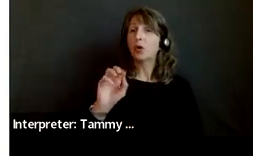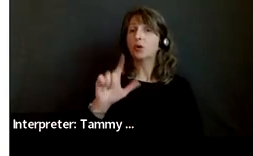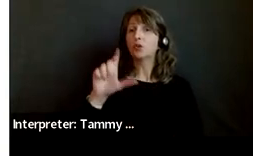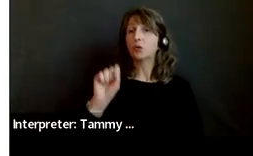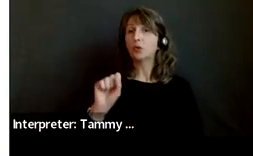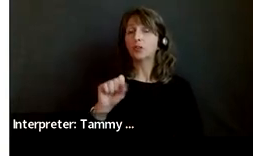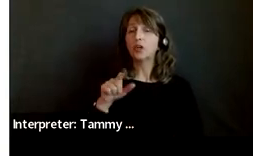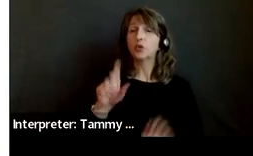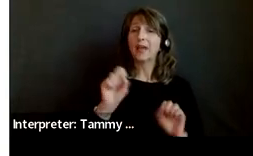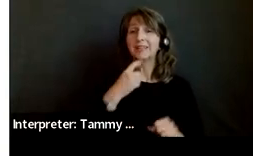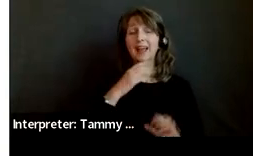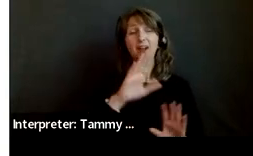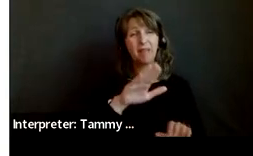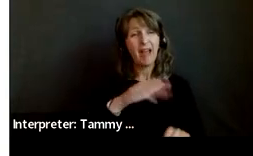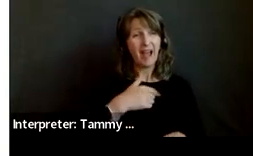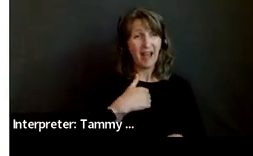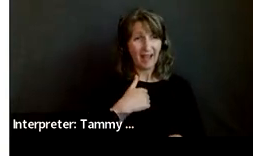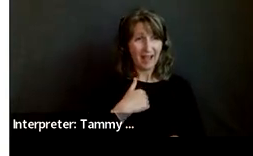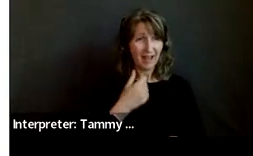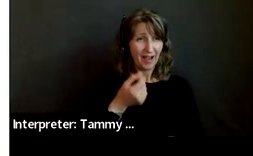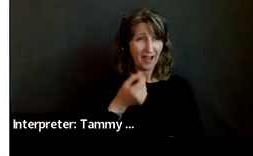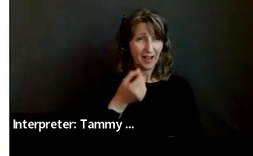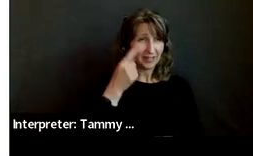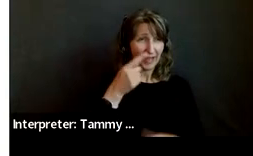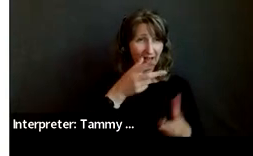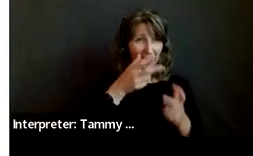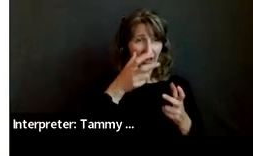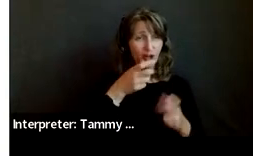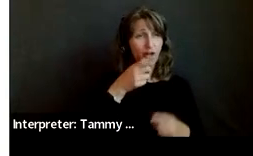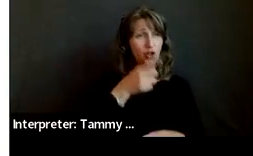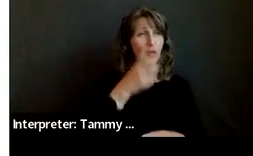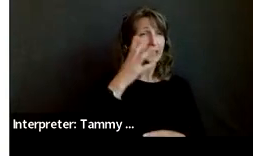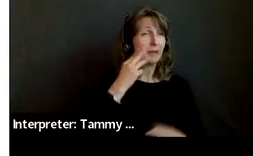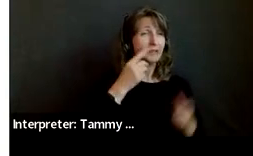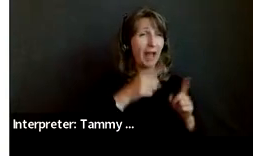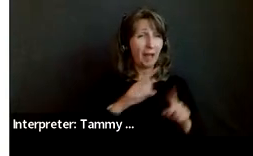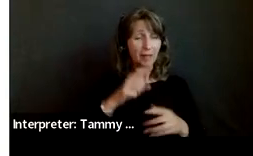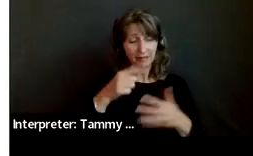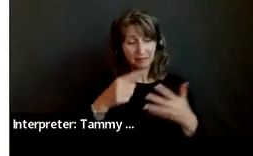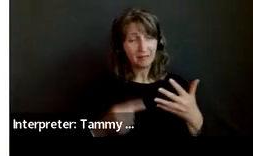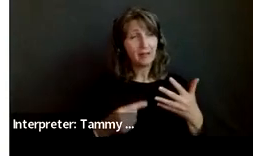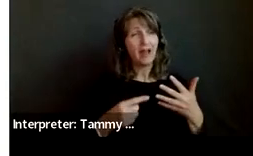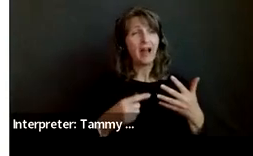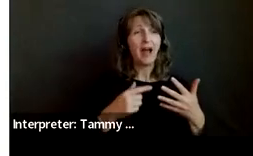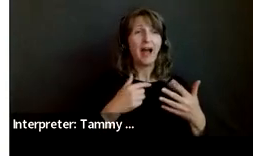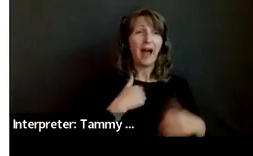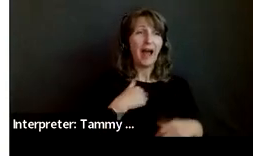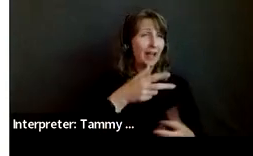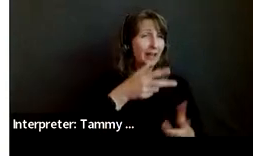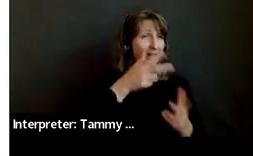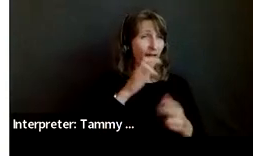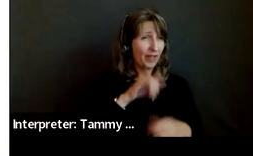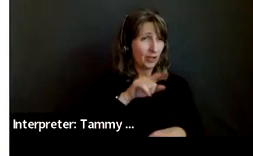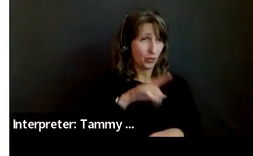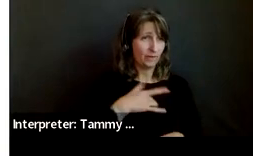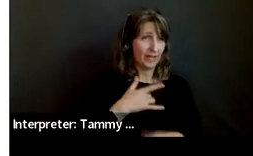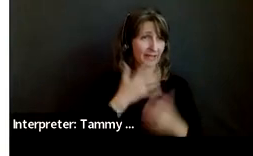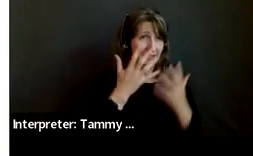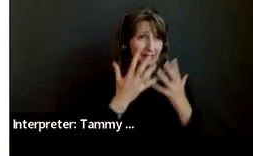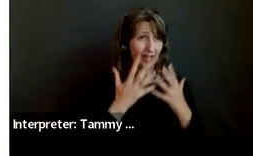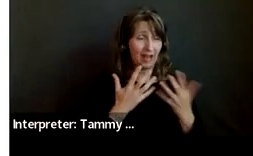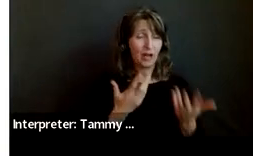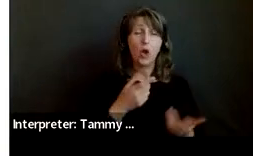This experience today and that you are feeling angry. Or I can hear that you are feeling sad. By doing that I will let my client know that I have heard what they've said.